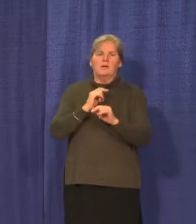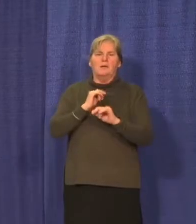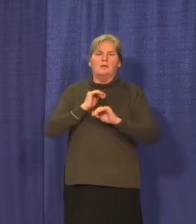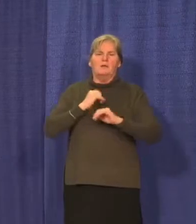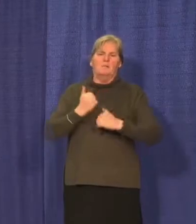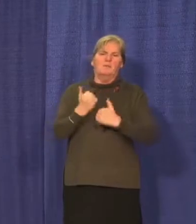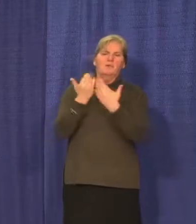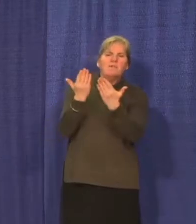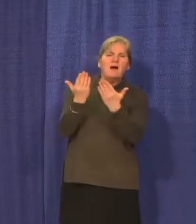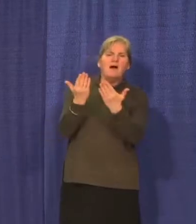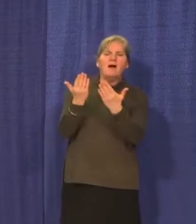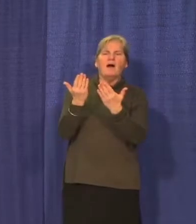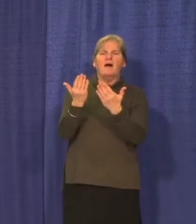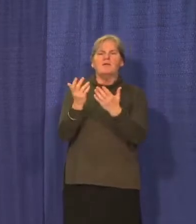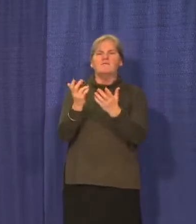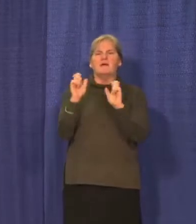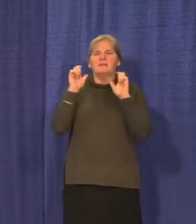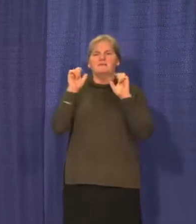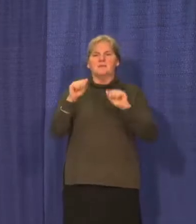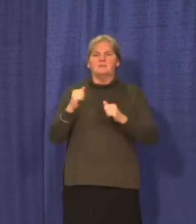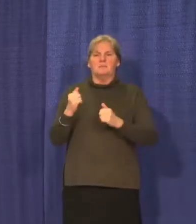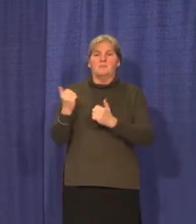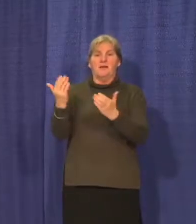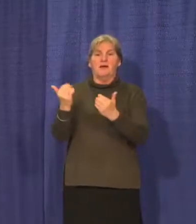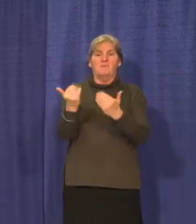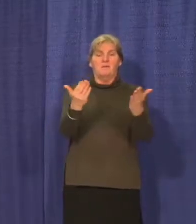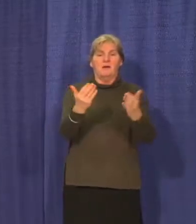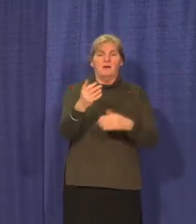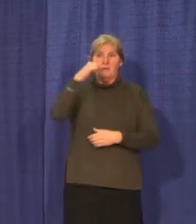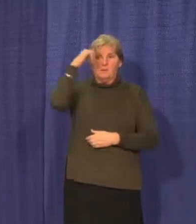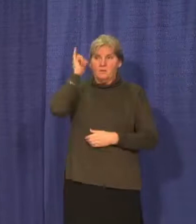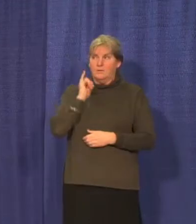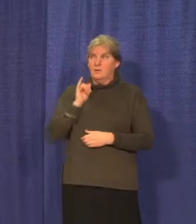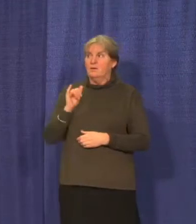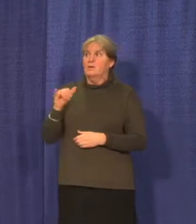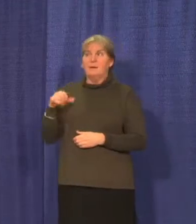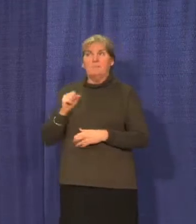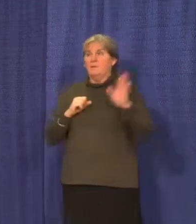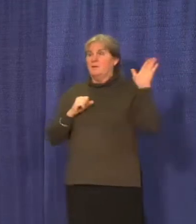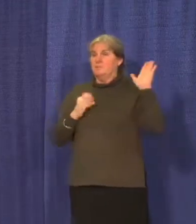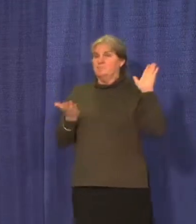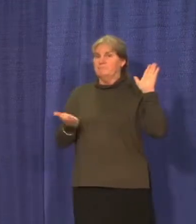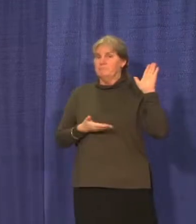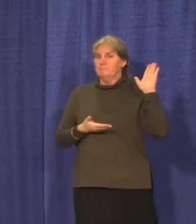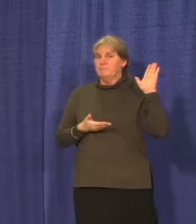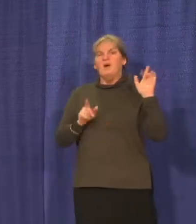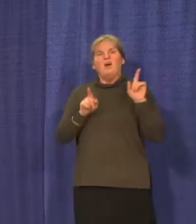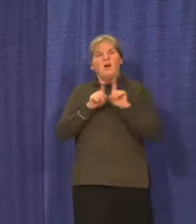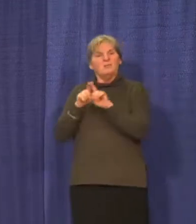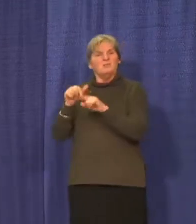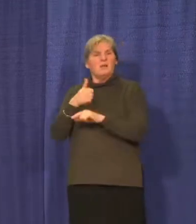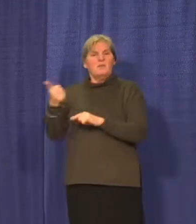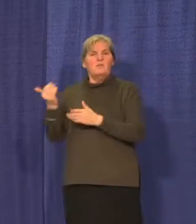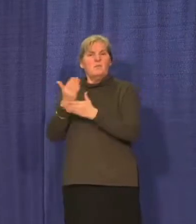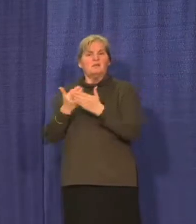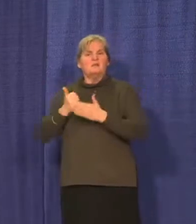to give doses out where we can expedite them as quickly as possible, Yukon is saying look no further. I think a lot of Canadian